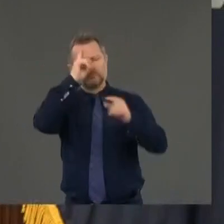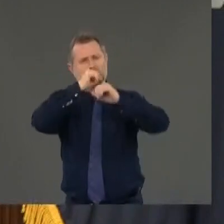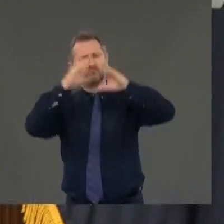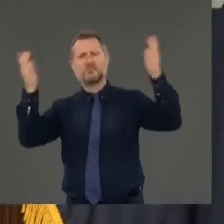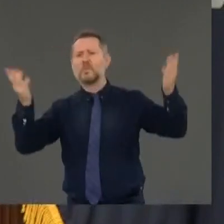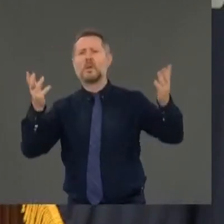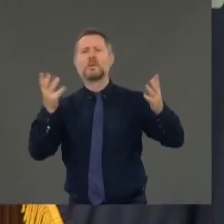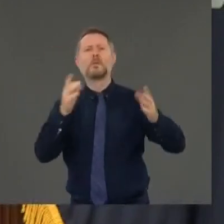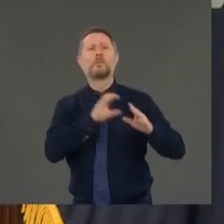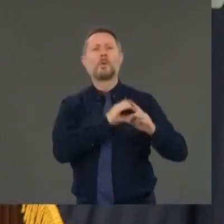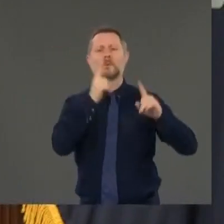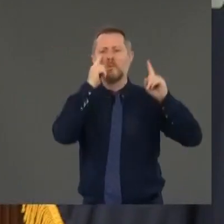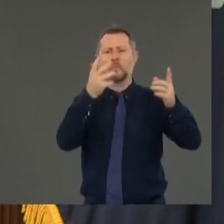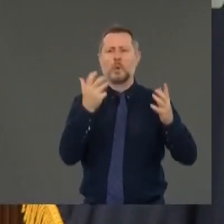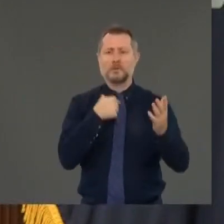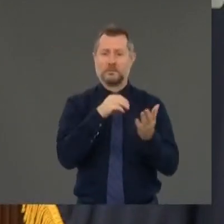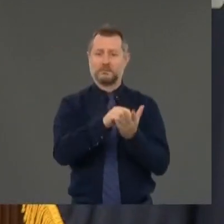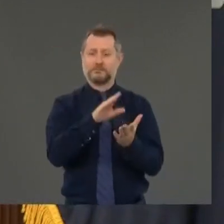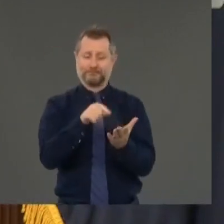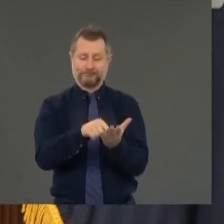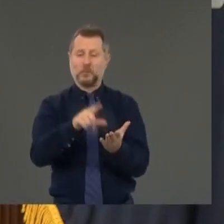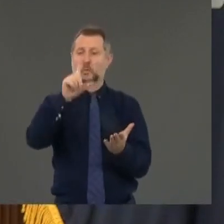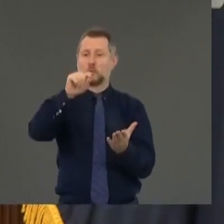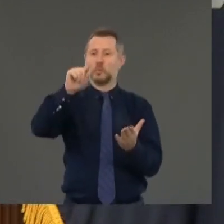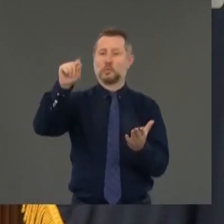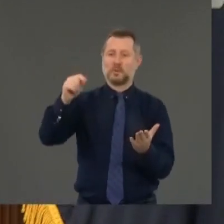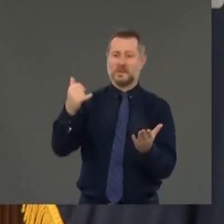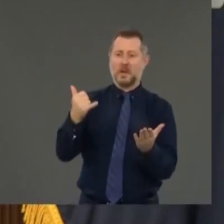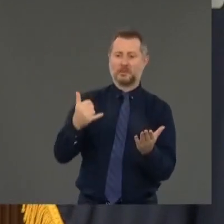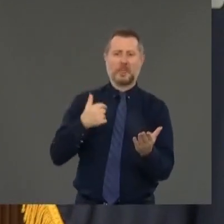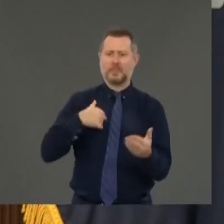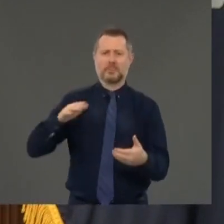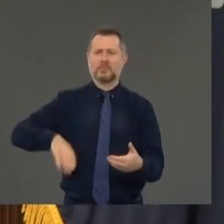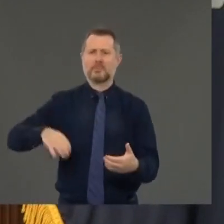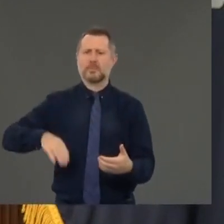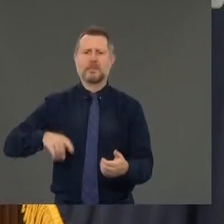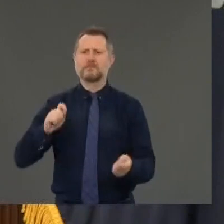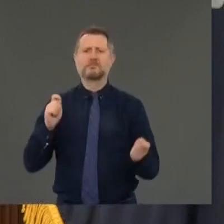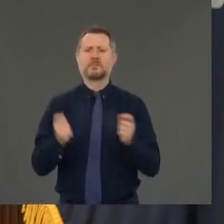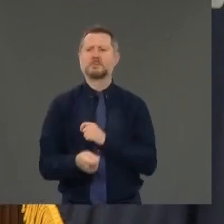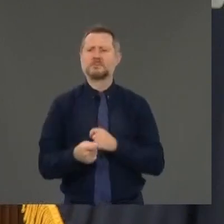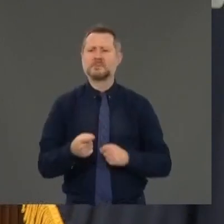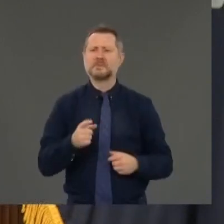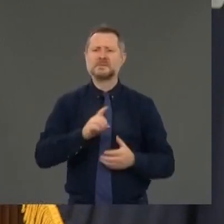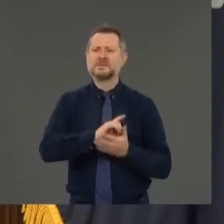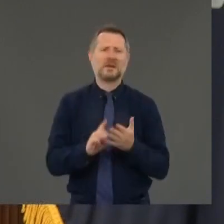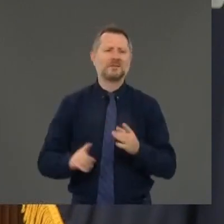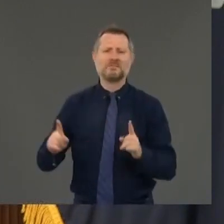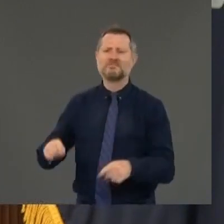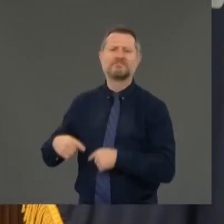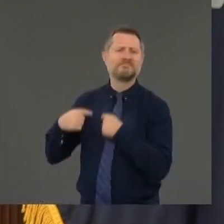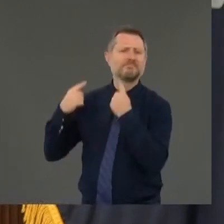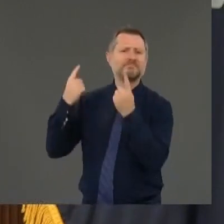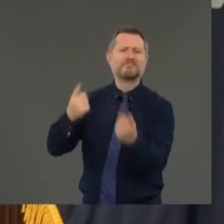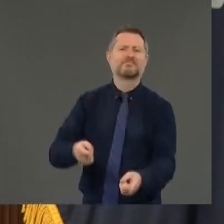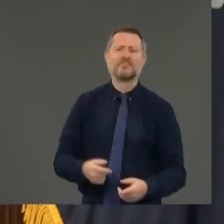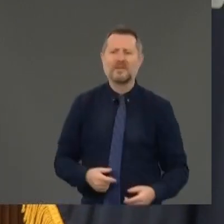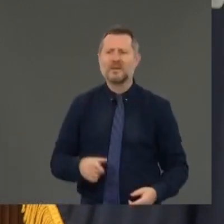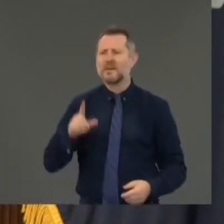AND DESIGN YOUR POLICE FORCE. THIS IS 2020.